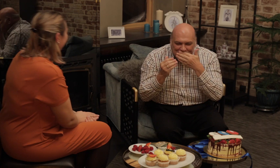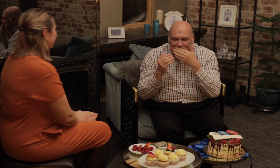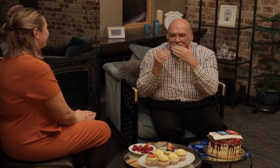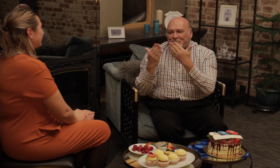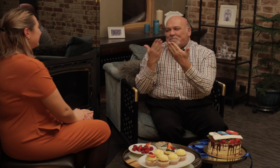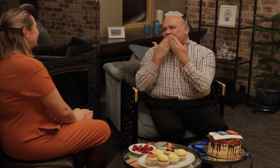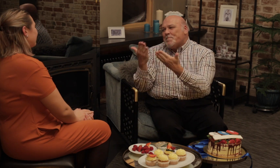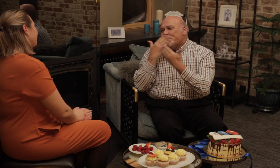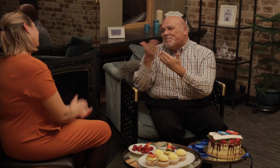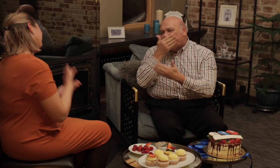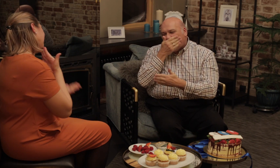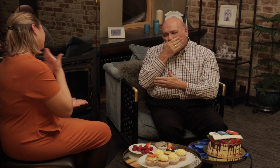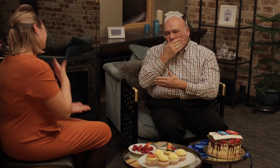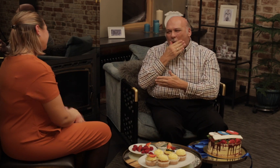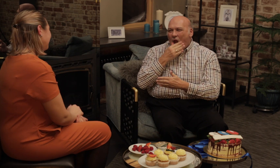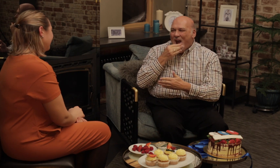Thank you so much! Thank you!